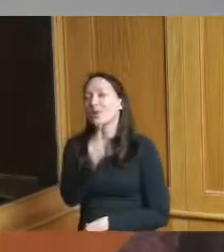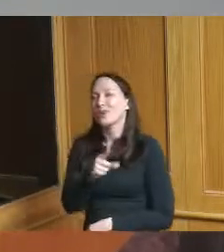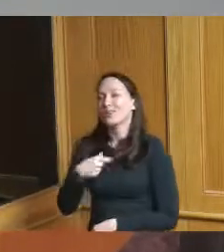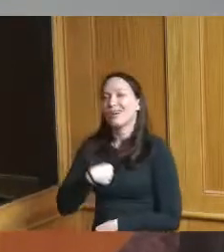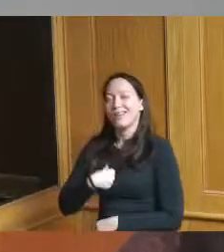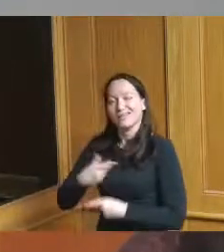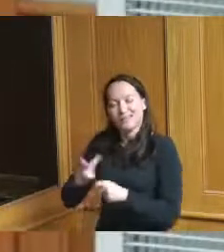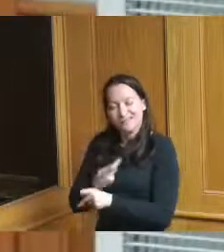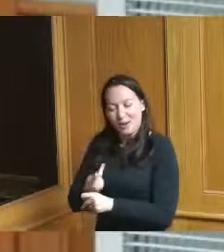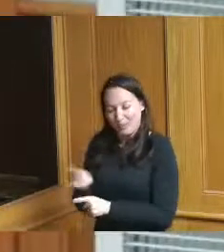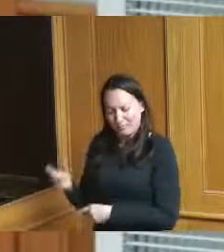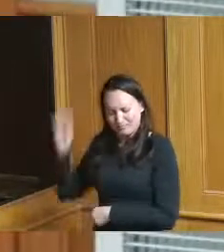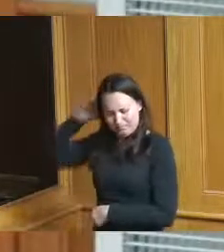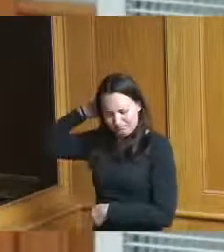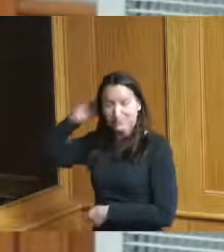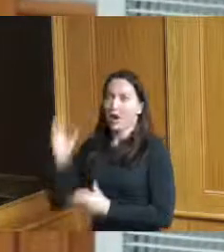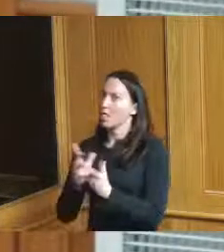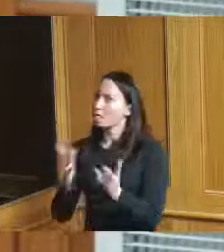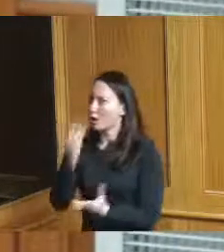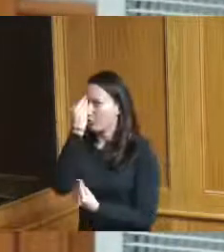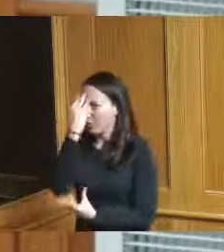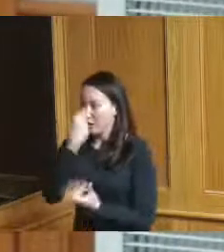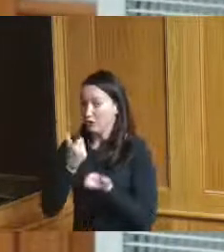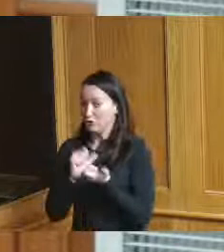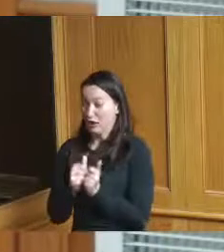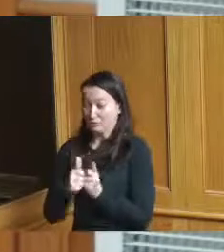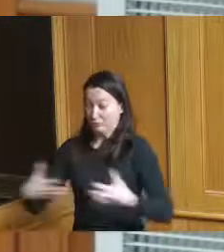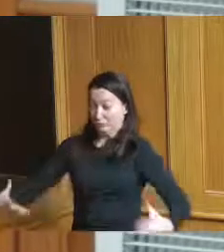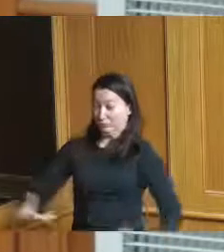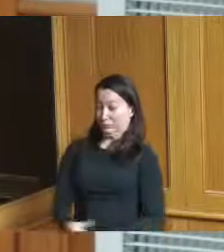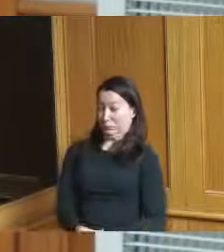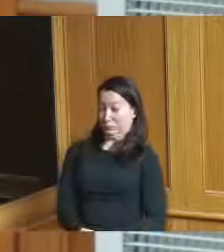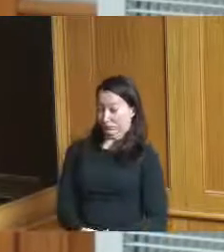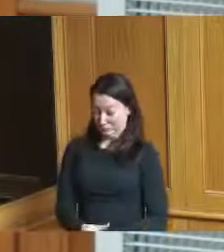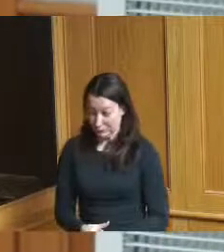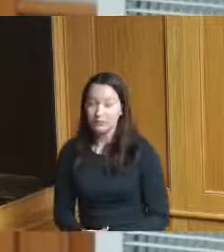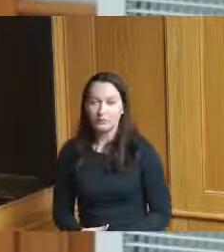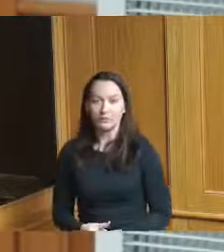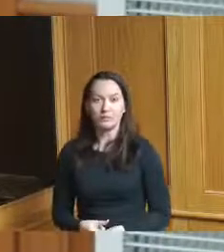in here because there's a lot of information I just try to make it succinct and information you